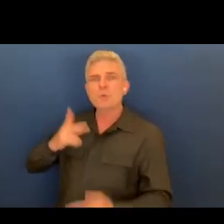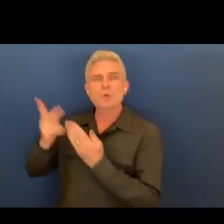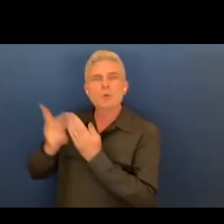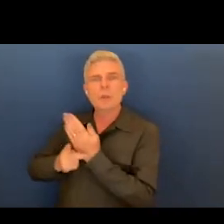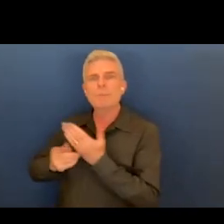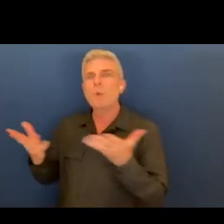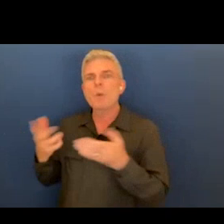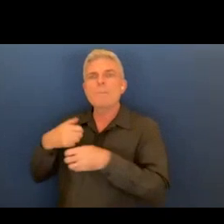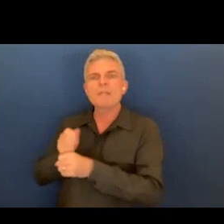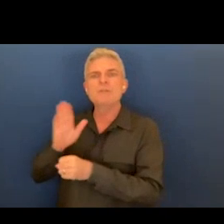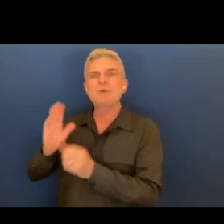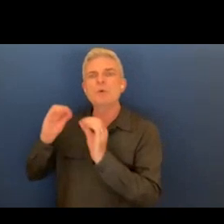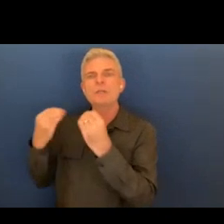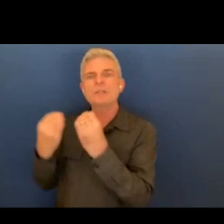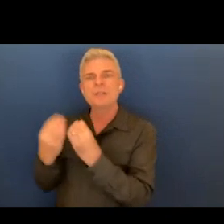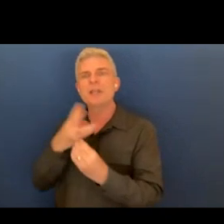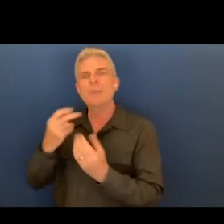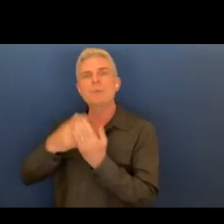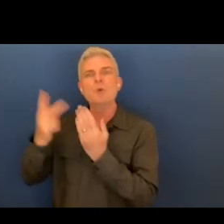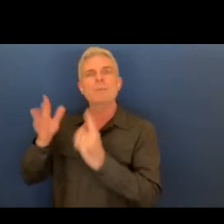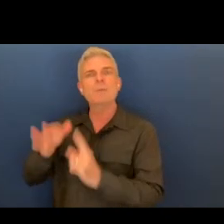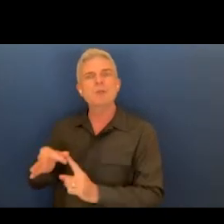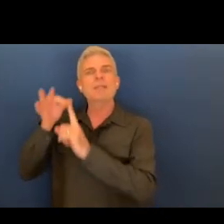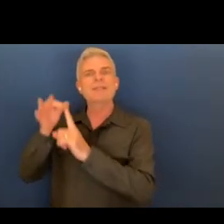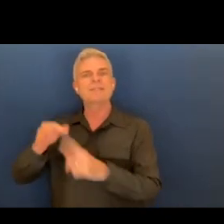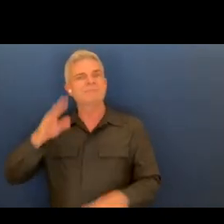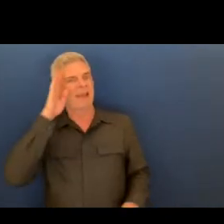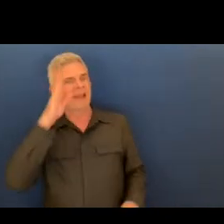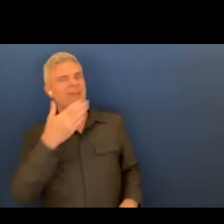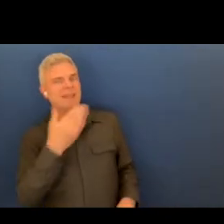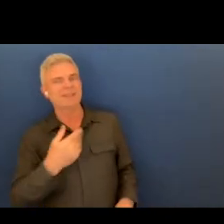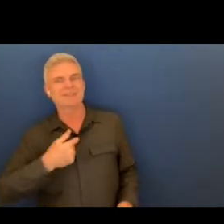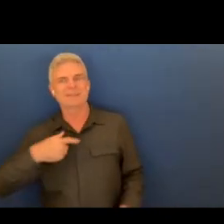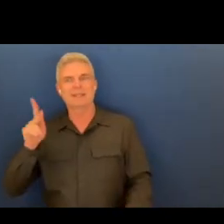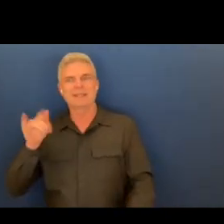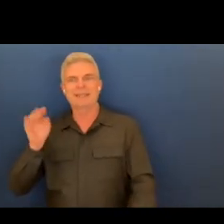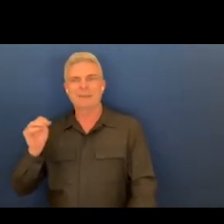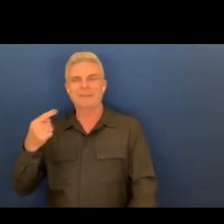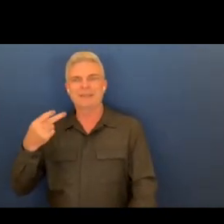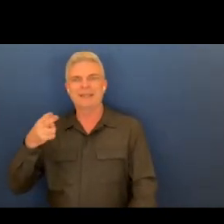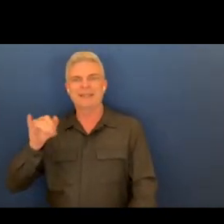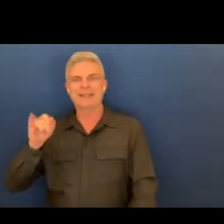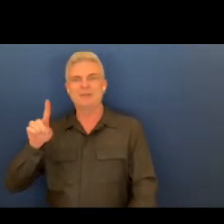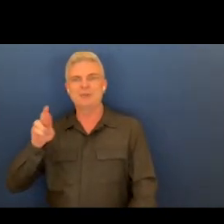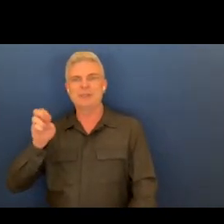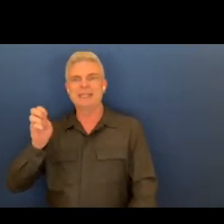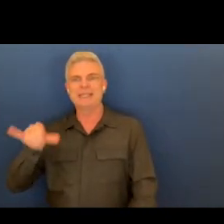What makes your organization and program unique? [Kim Guidry] Hi, thanks—this is Kim Guidry.